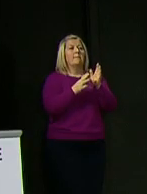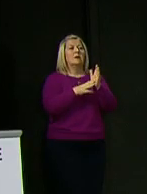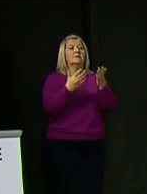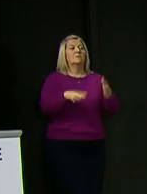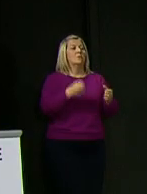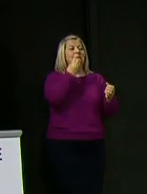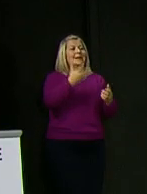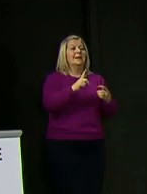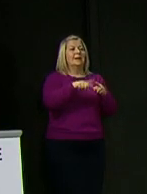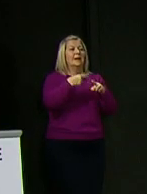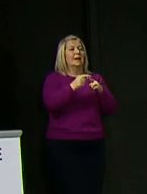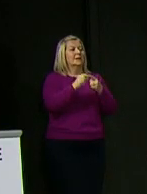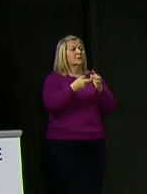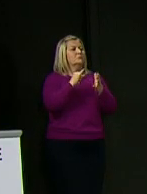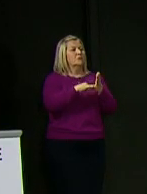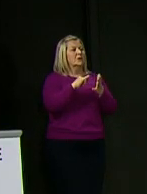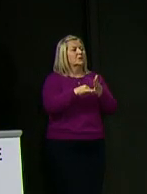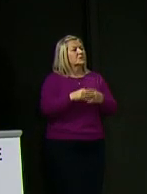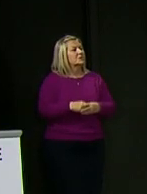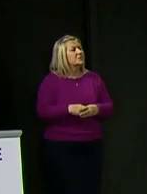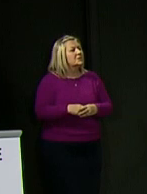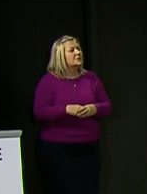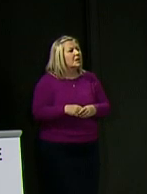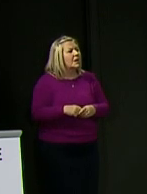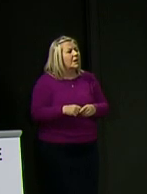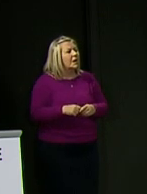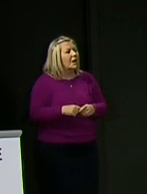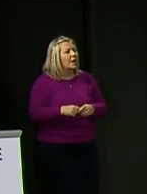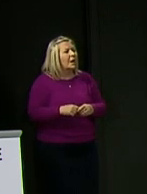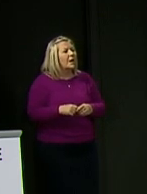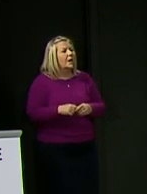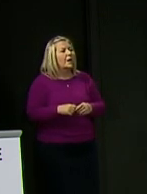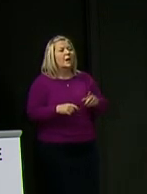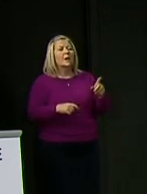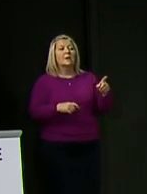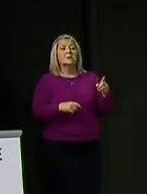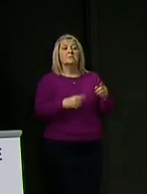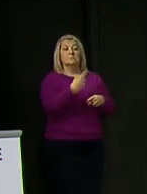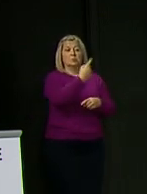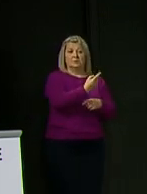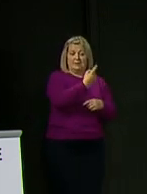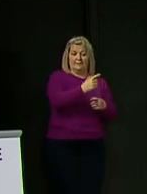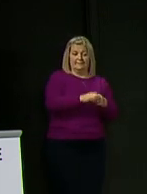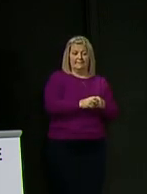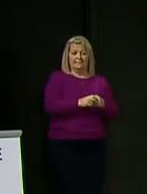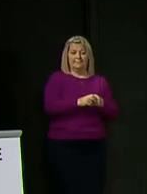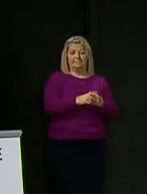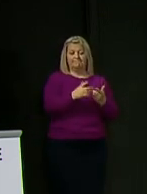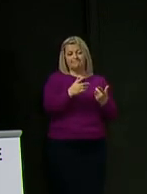Hi, First Minister. Both yourself and your party colleagues at Westminster had obviously